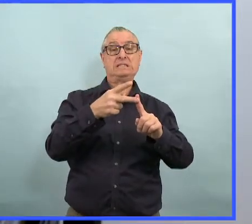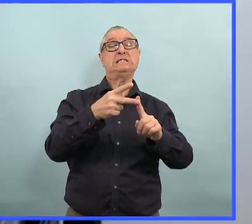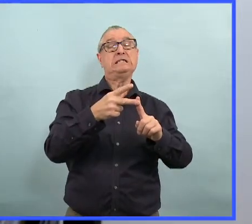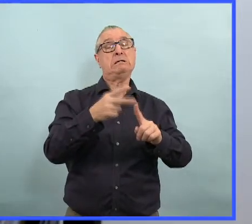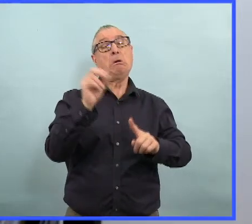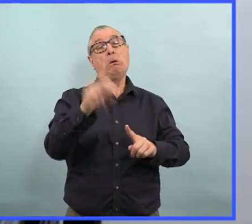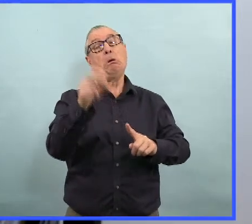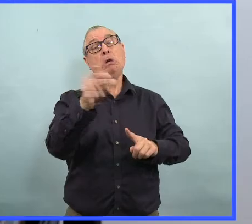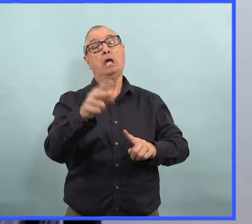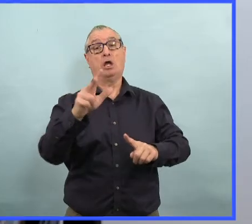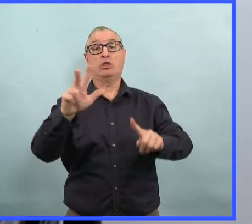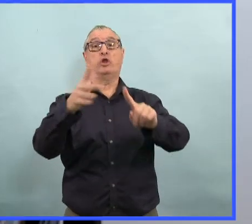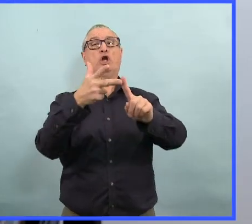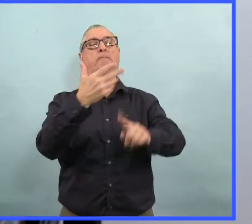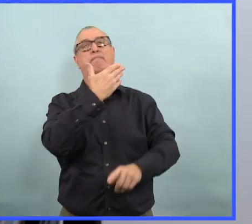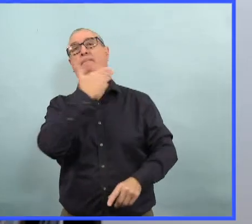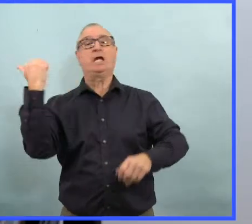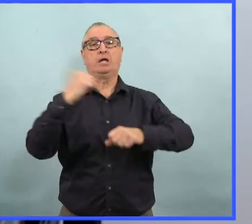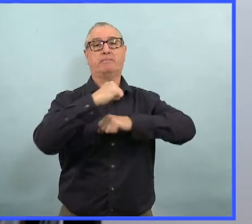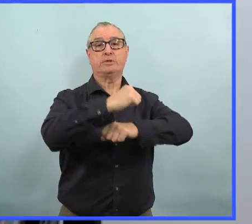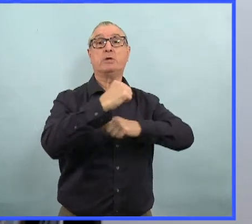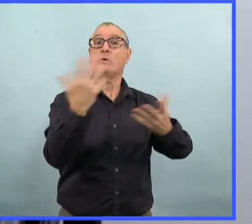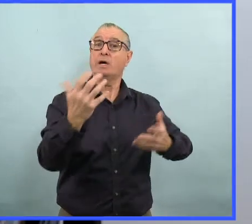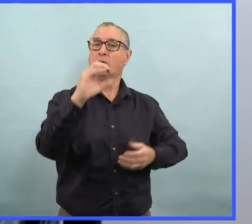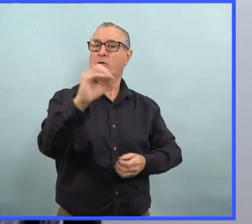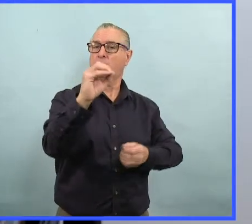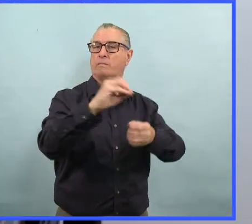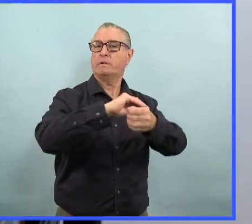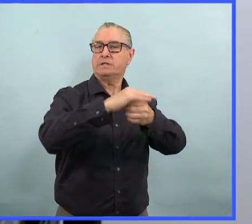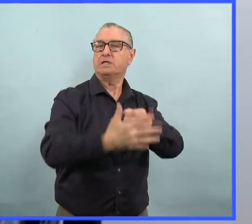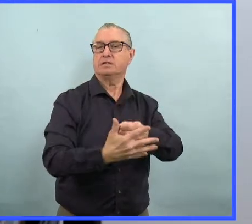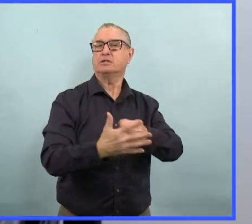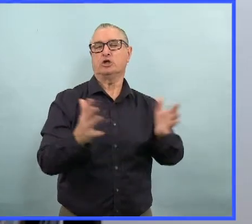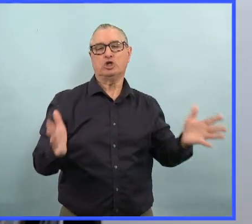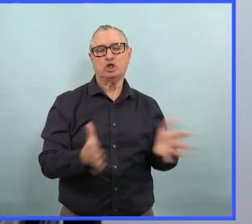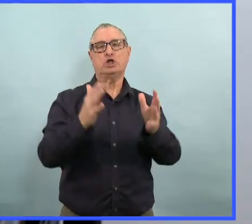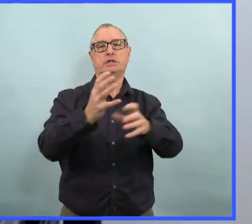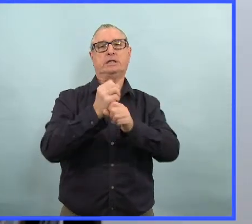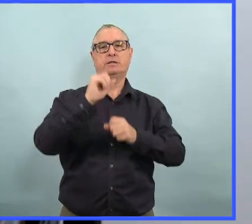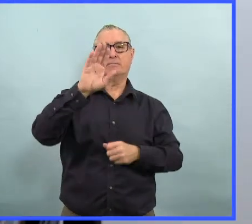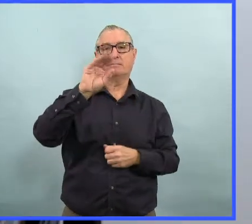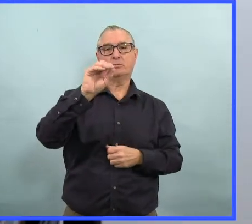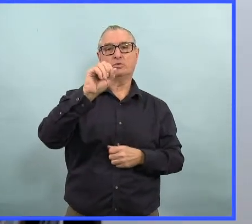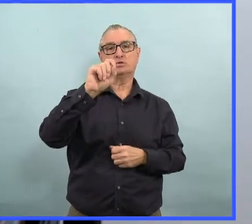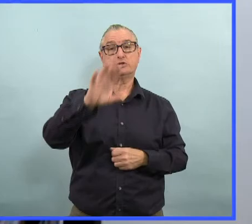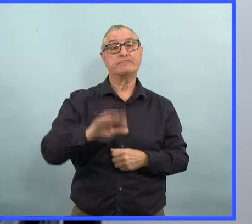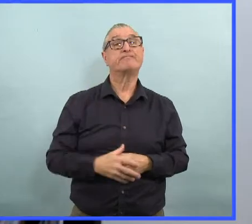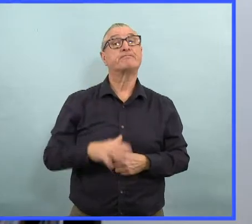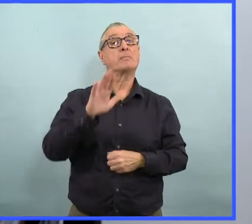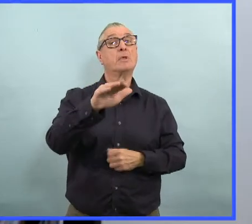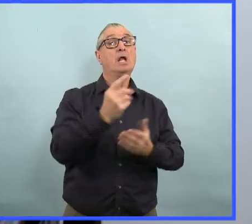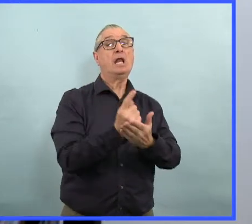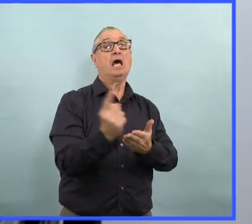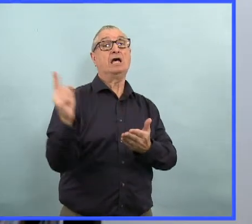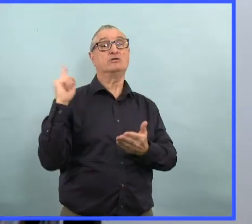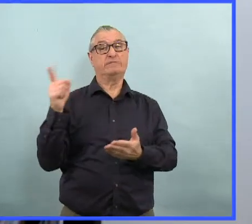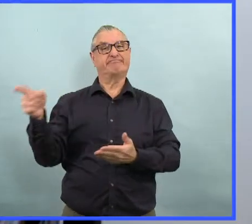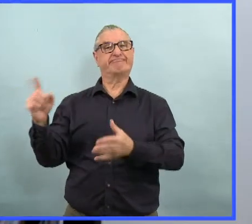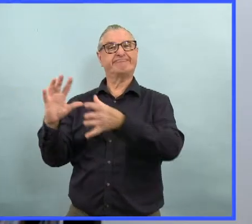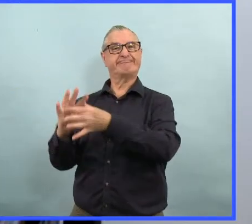we reported to manitobans last week that people who are unvaccinated are 139 times more likely